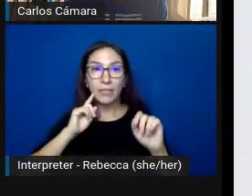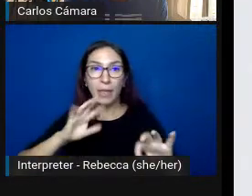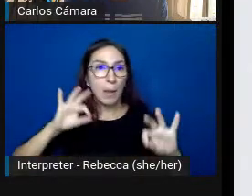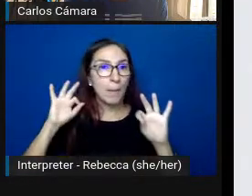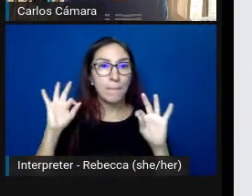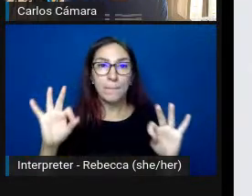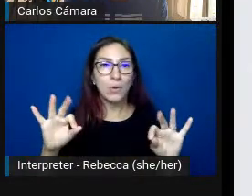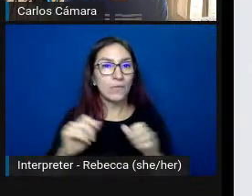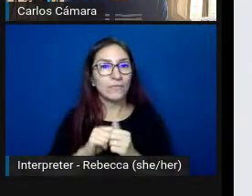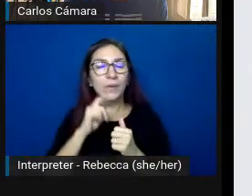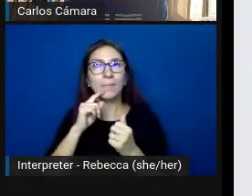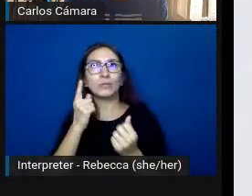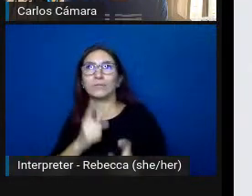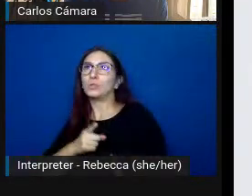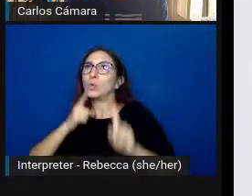When